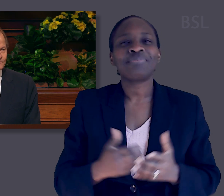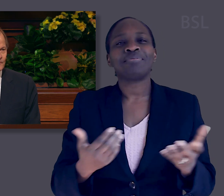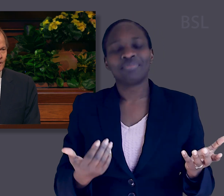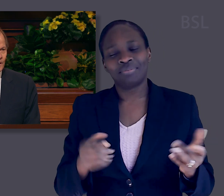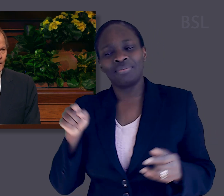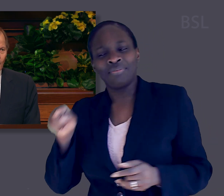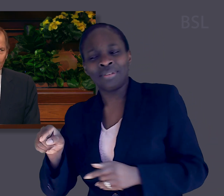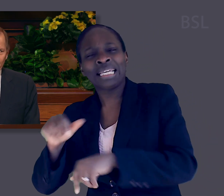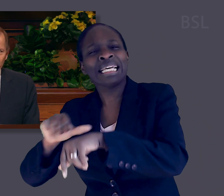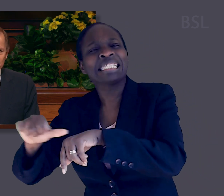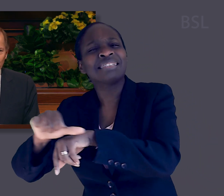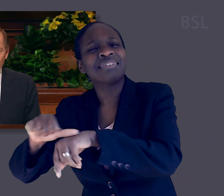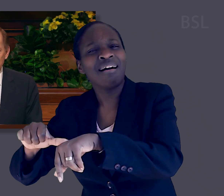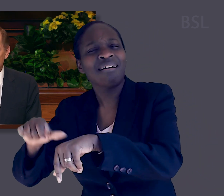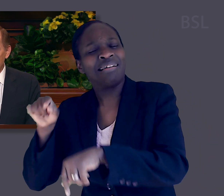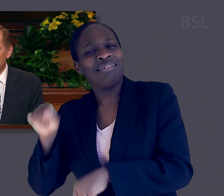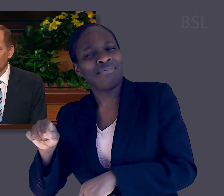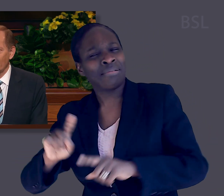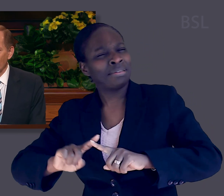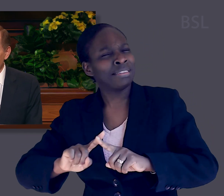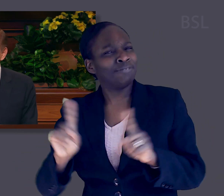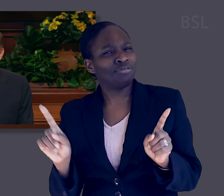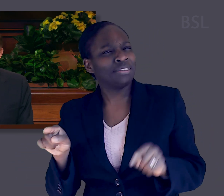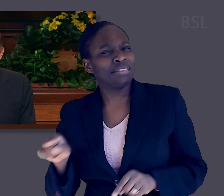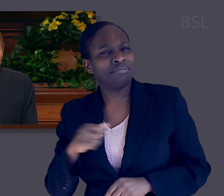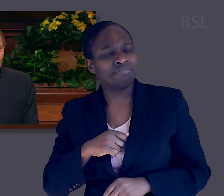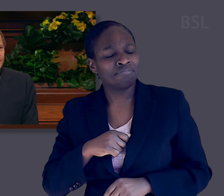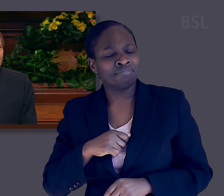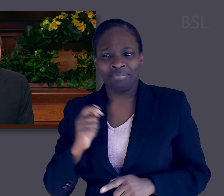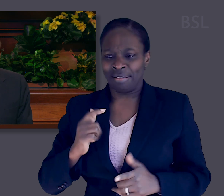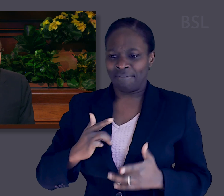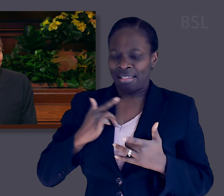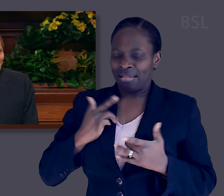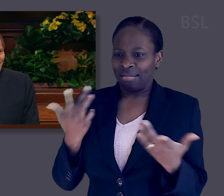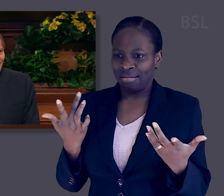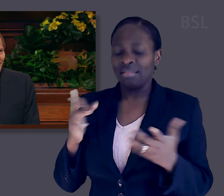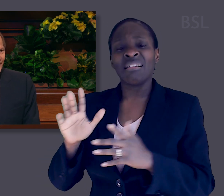Our family celebrations at Easter, however, have been somewhat different.